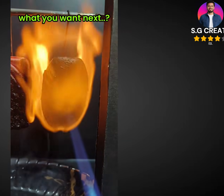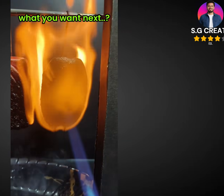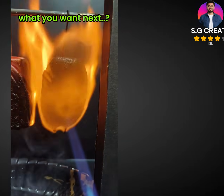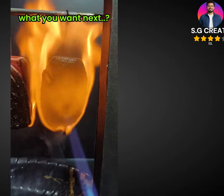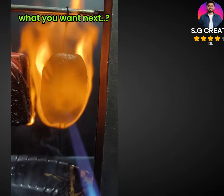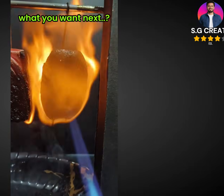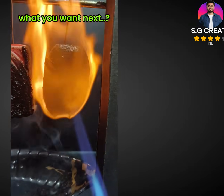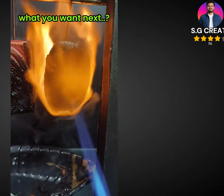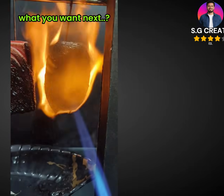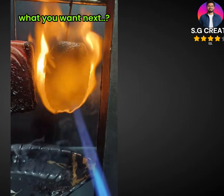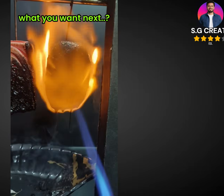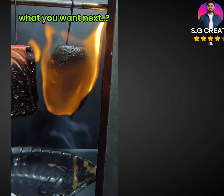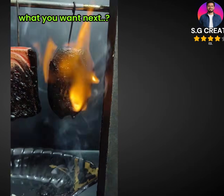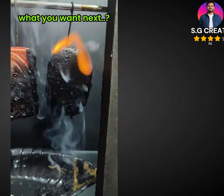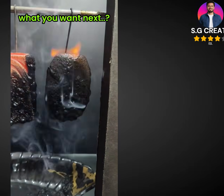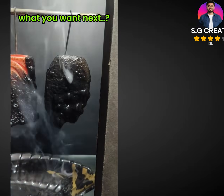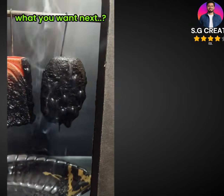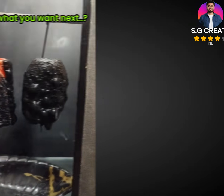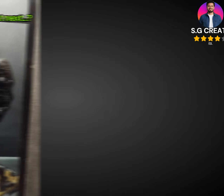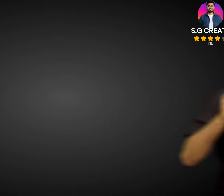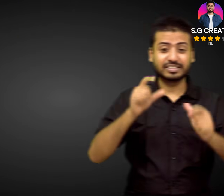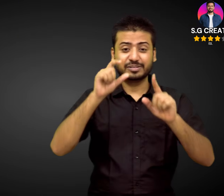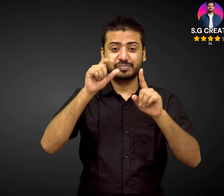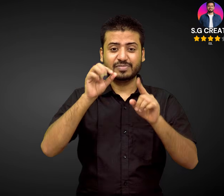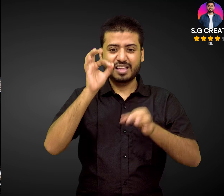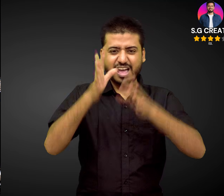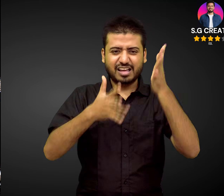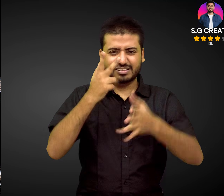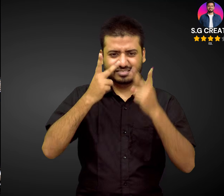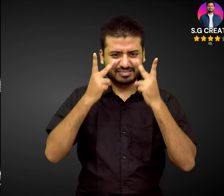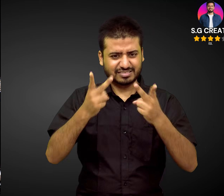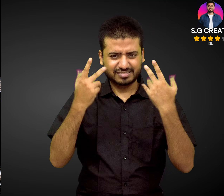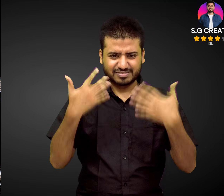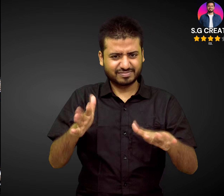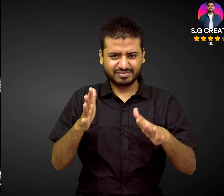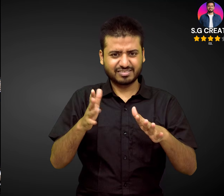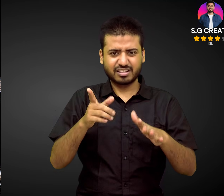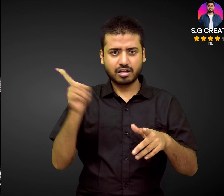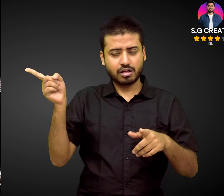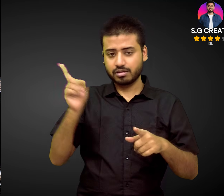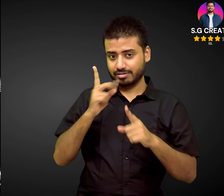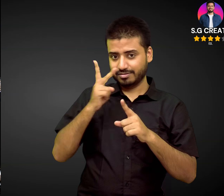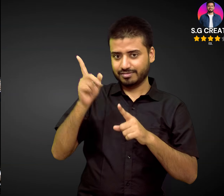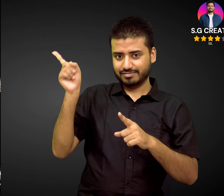is visually striking, but it merely demonstrates the varying thermodynamics of different structural